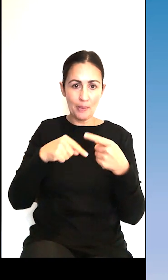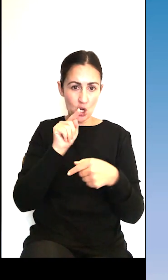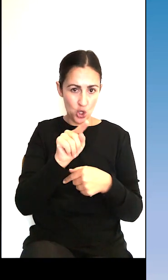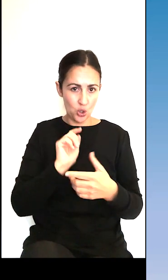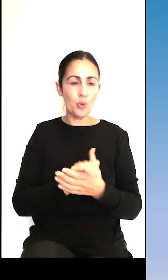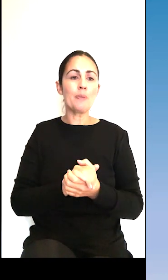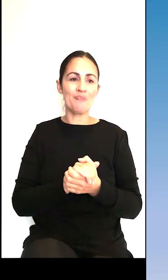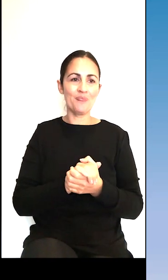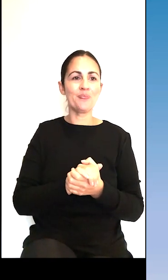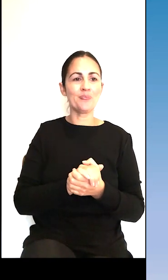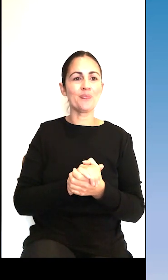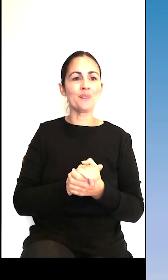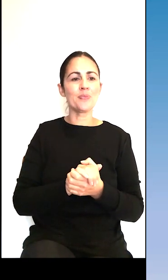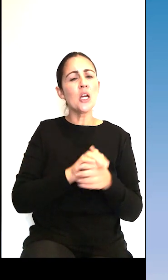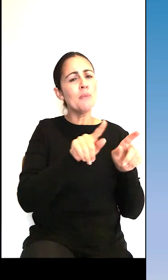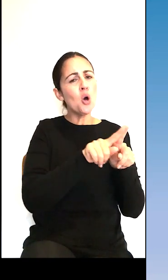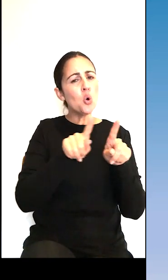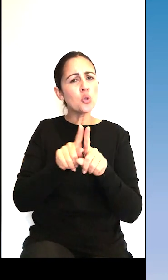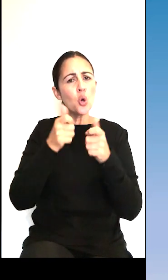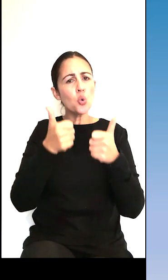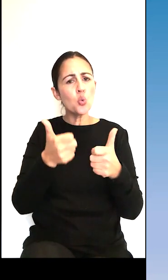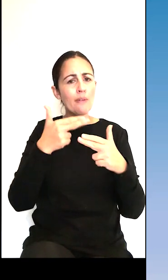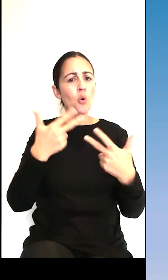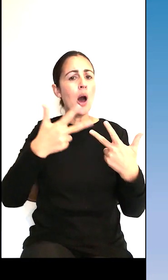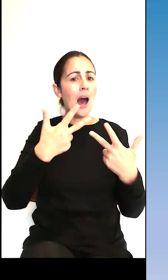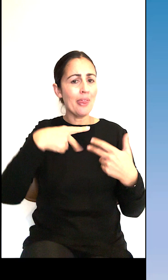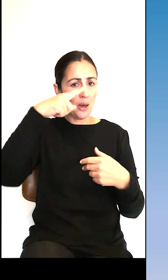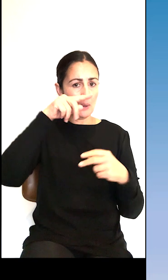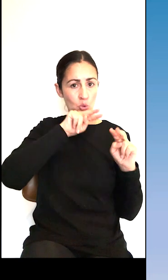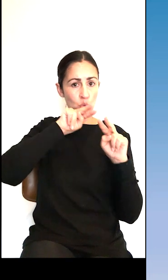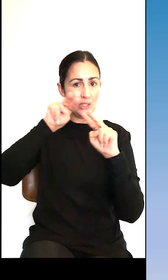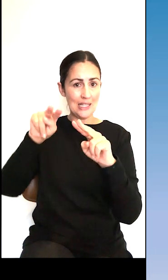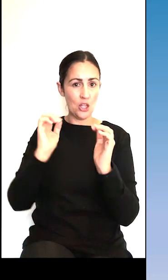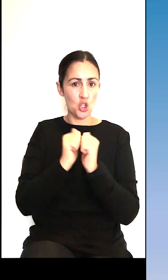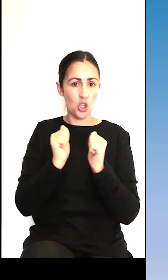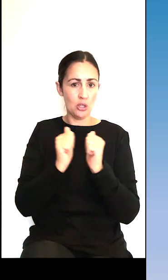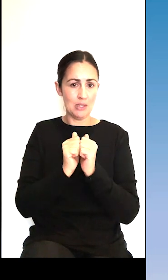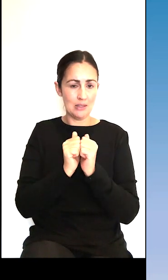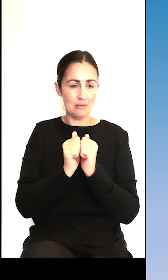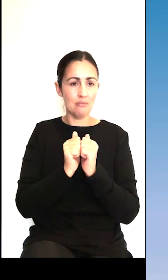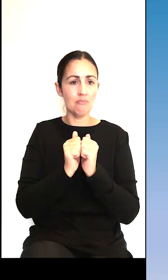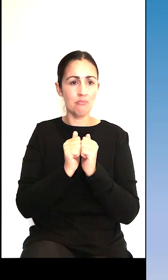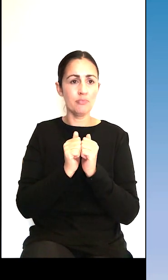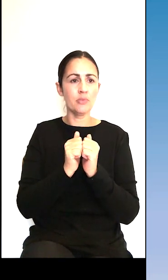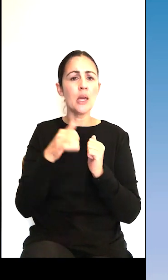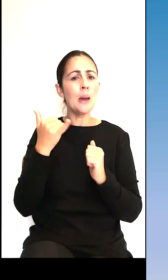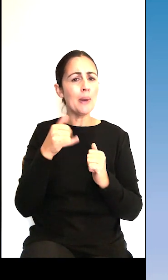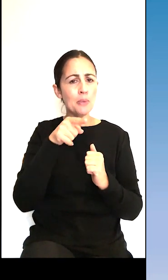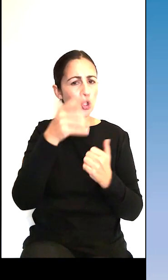but it's also good for it to be accessible to others. Some people may not be familiar with My Health Record.